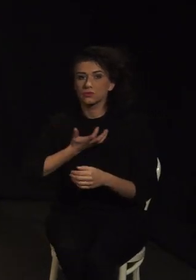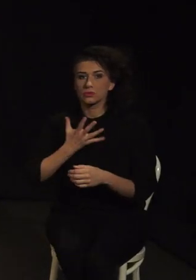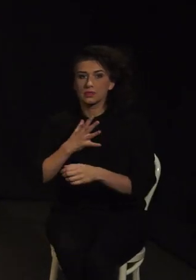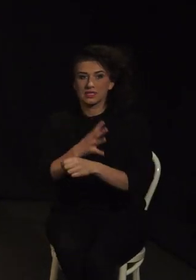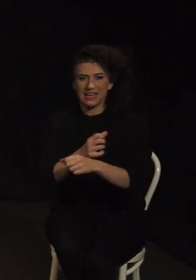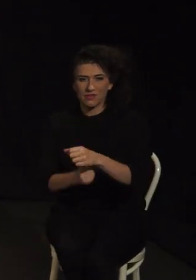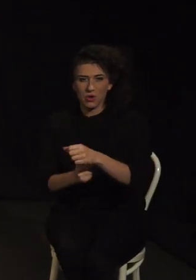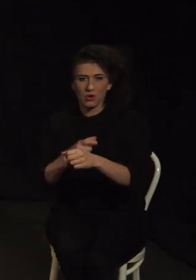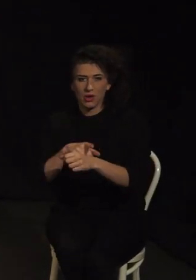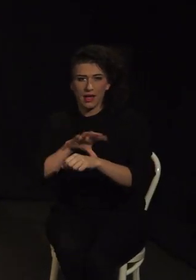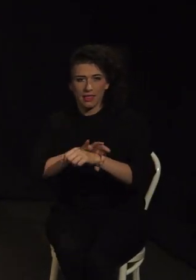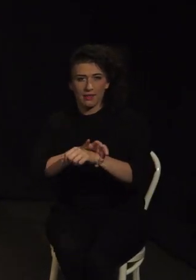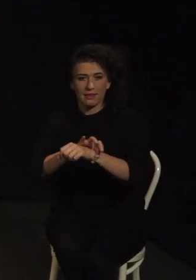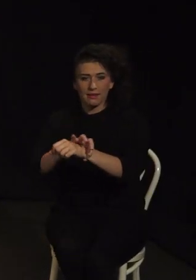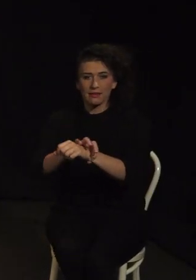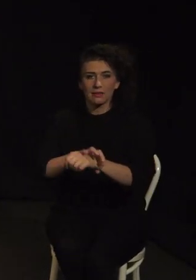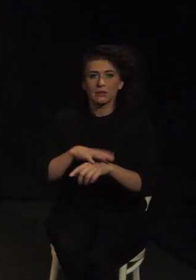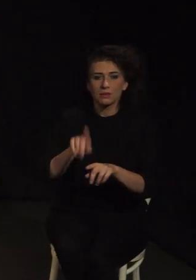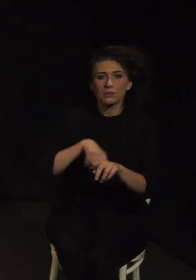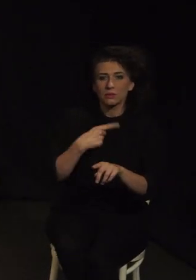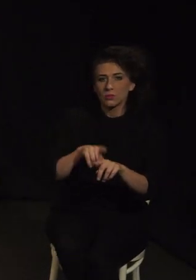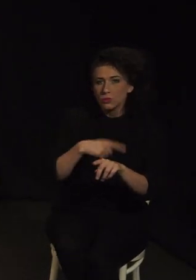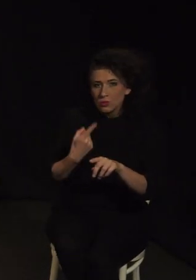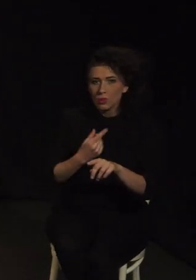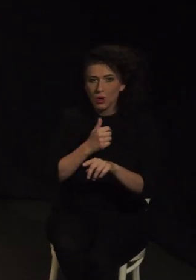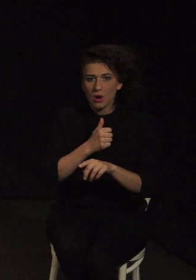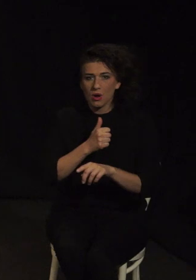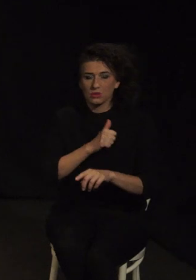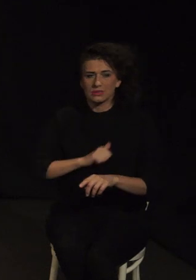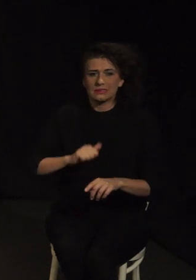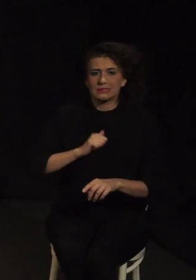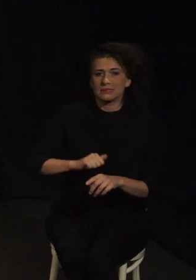The actor communes with the text for a long time